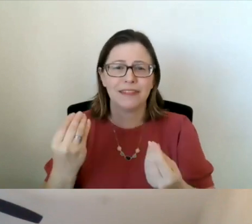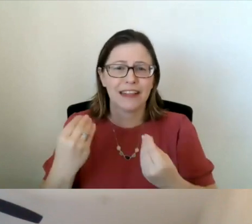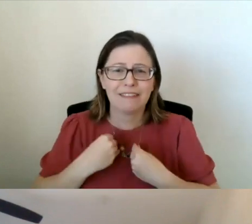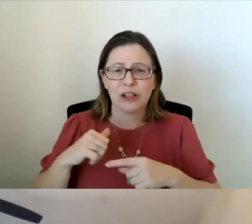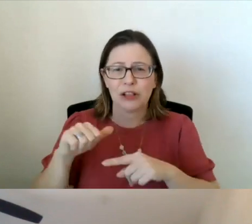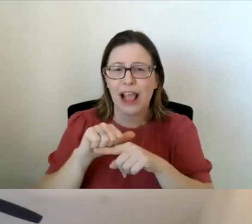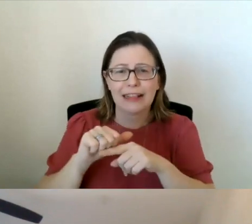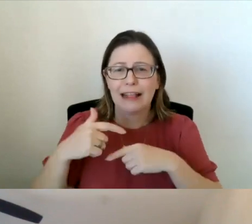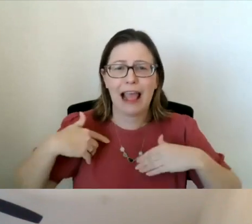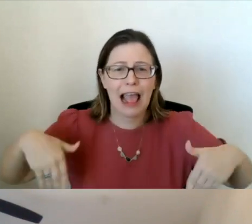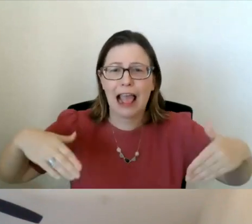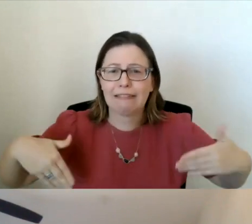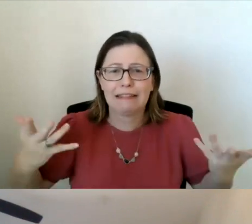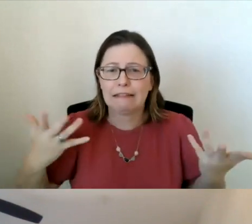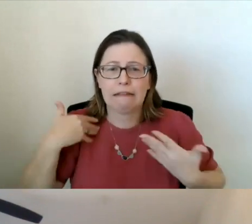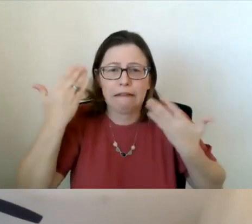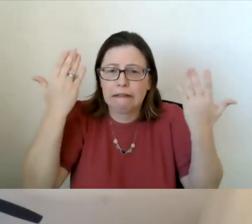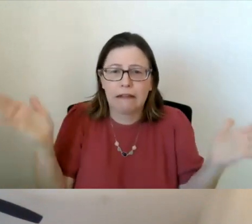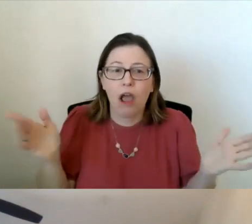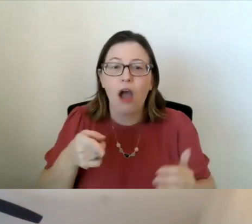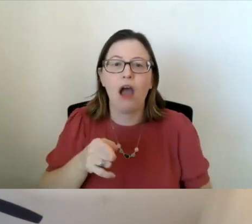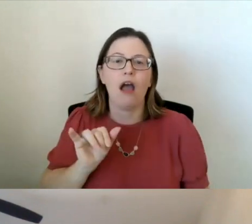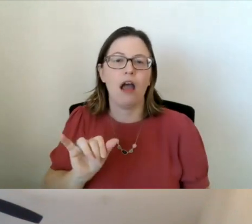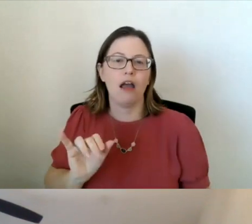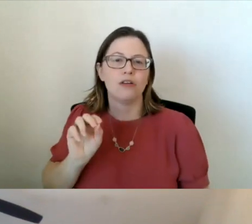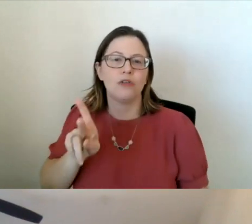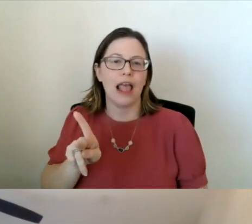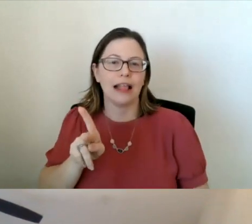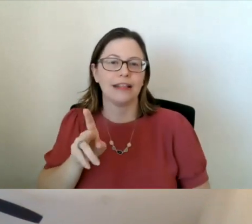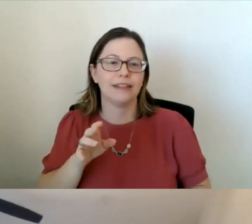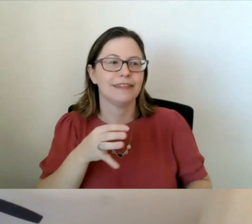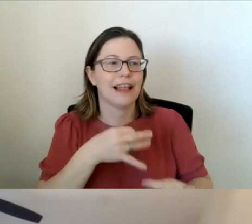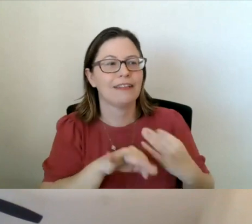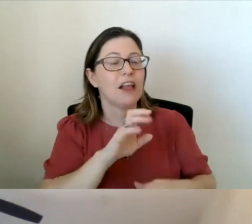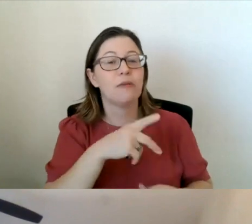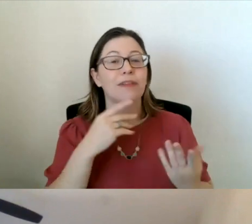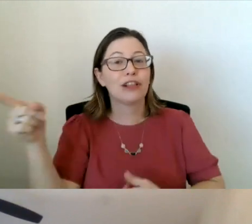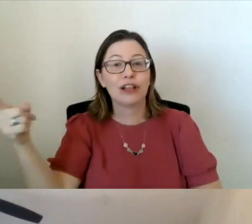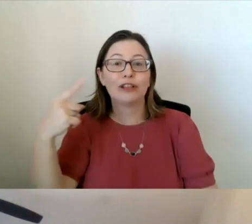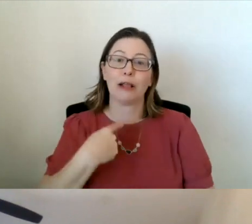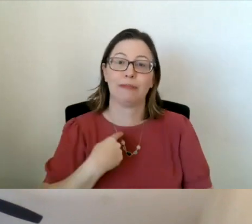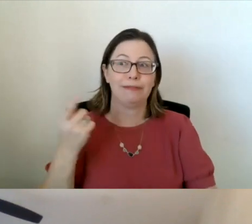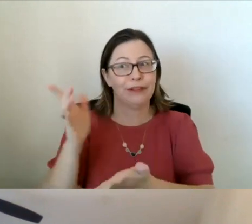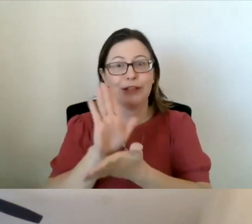Sometimes people are put into positions that they're not trained for and they feel unprepared